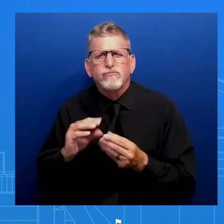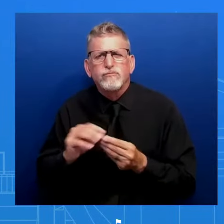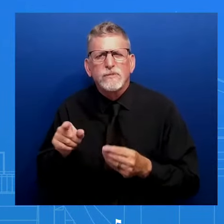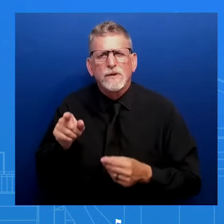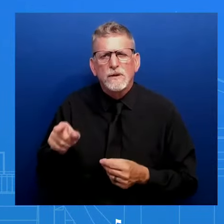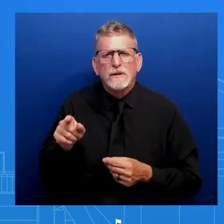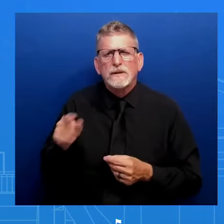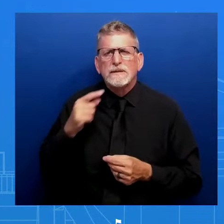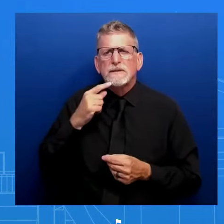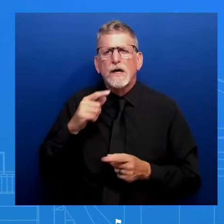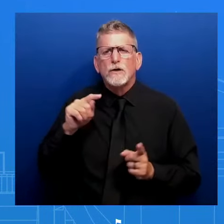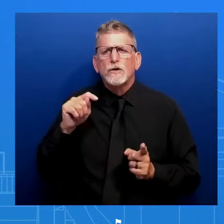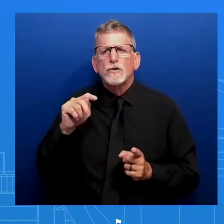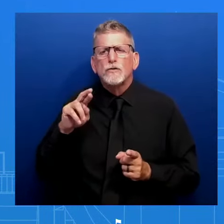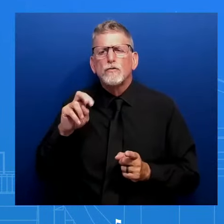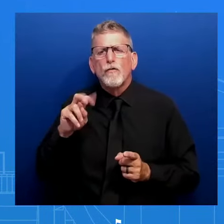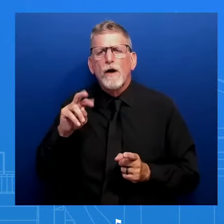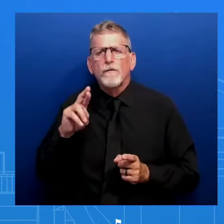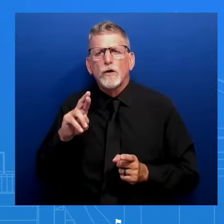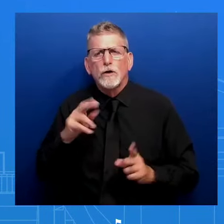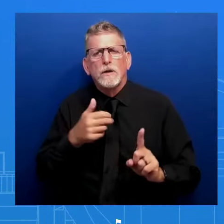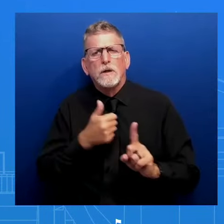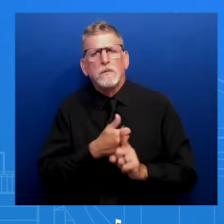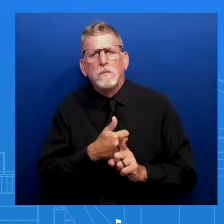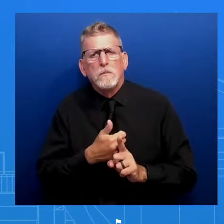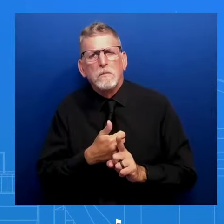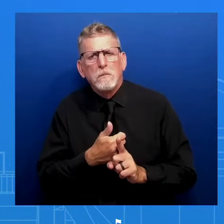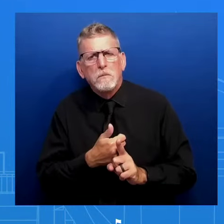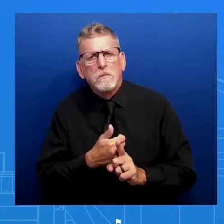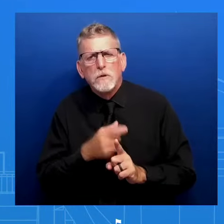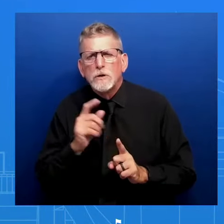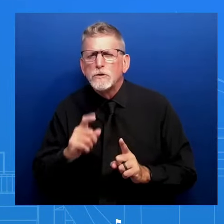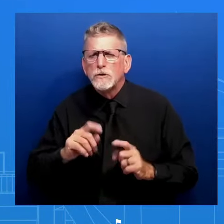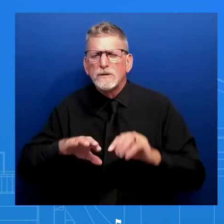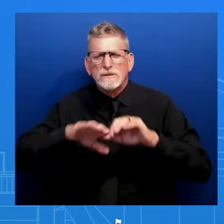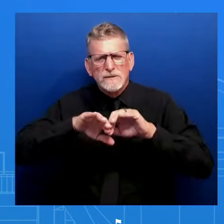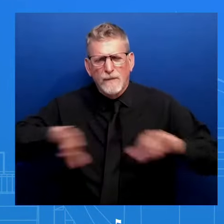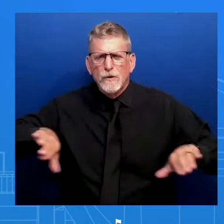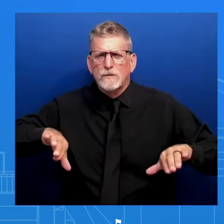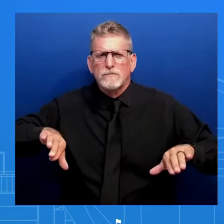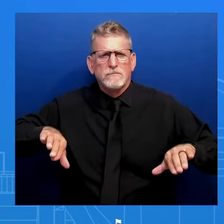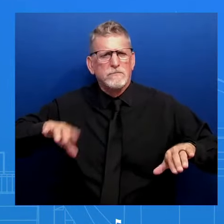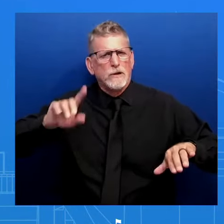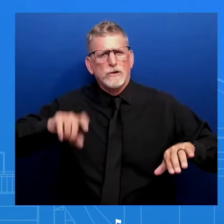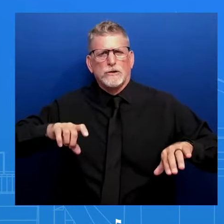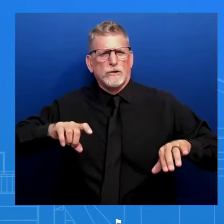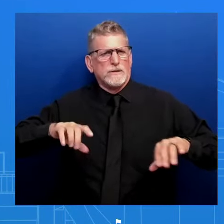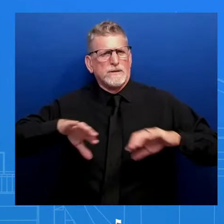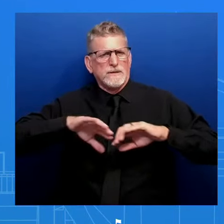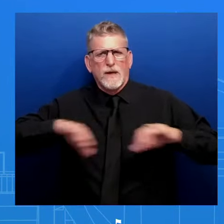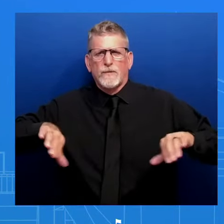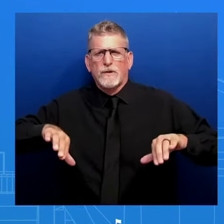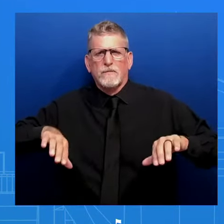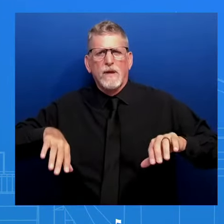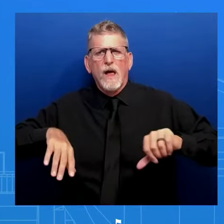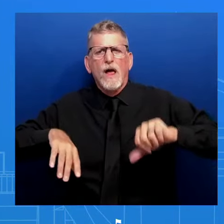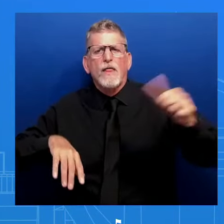should be a separate case from the negotiations to bring Paul Whelan and Evan Gershkovich home. But my question is: